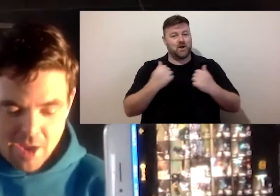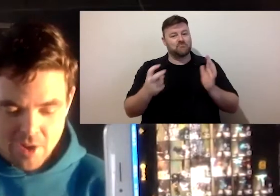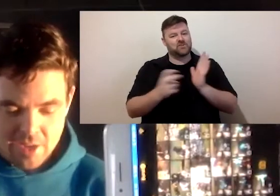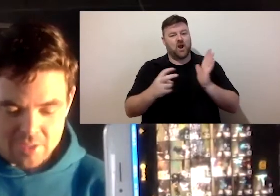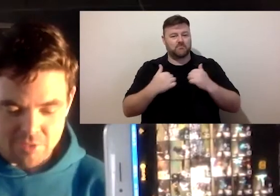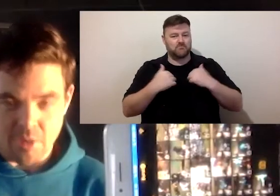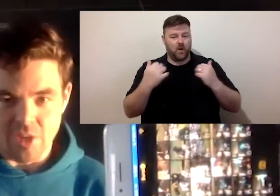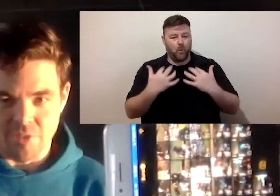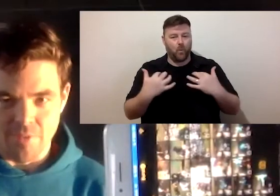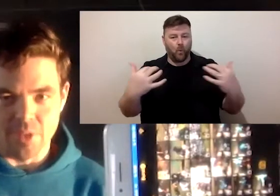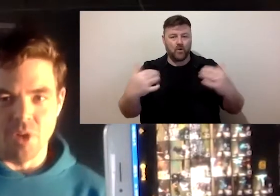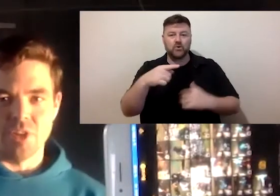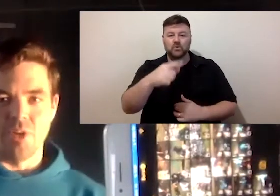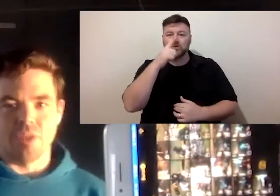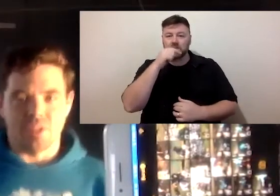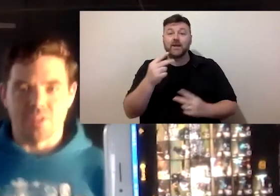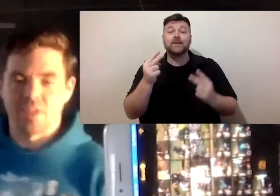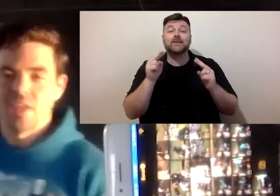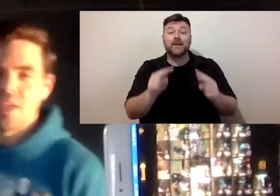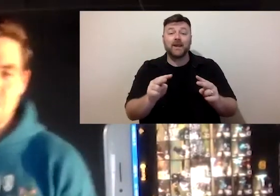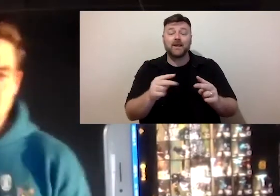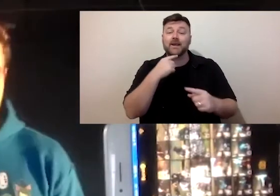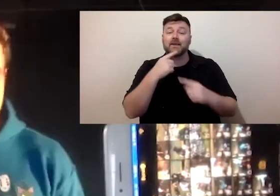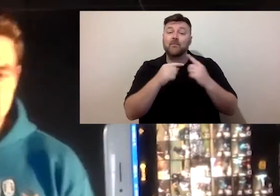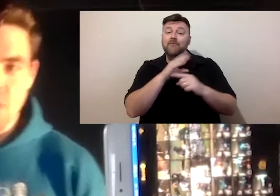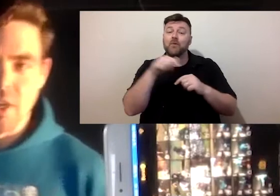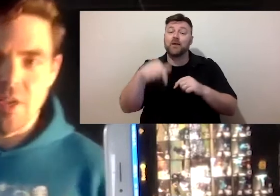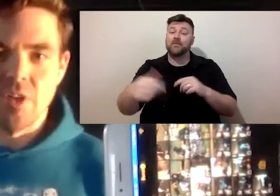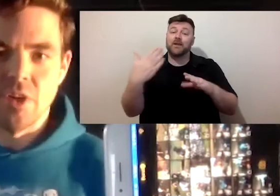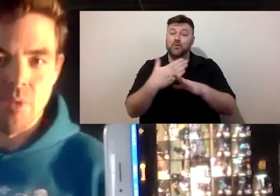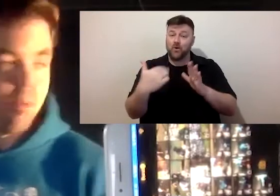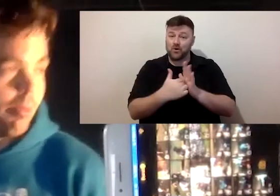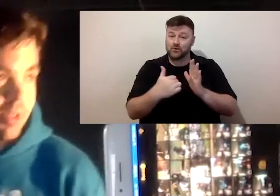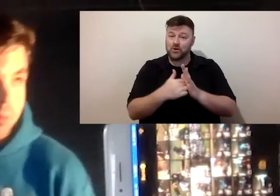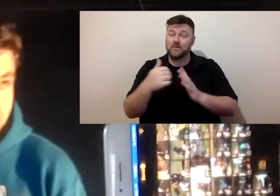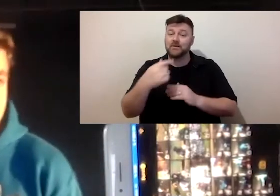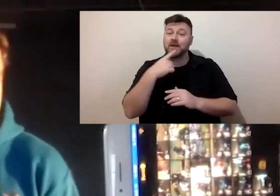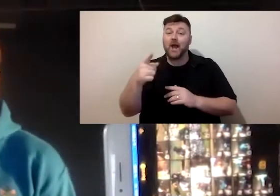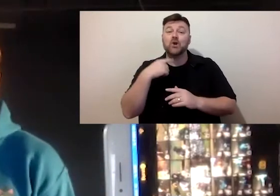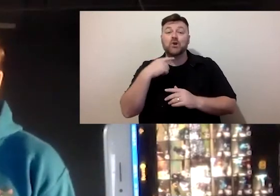background information from this workshop, which says that even though you received one GIF, you know that we've probably spent 10